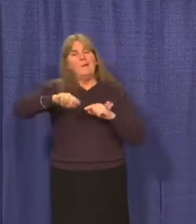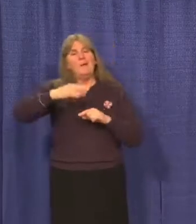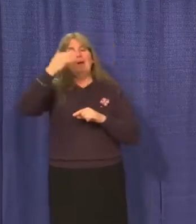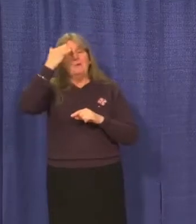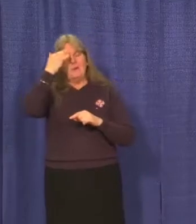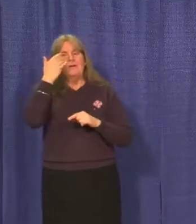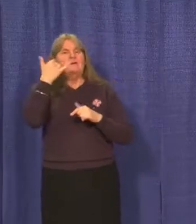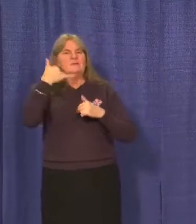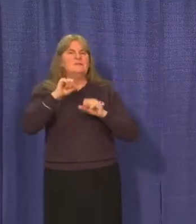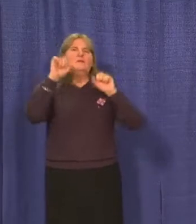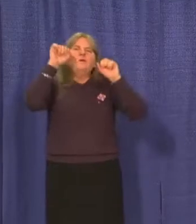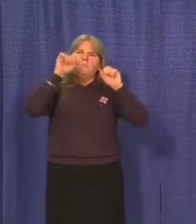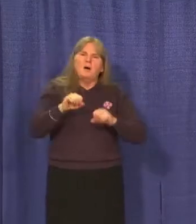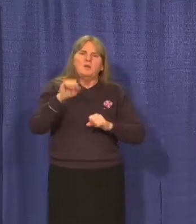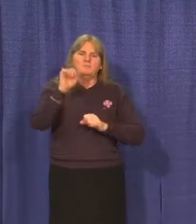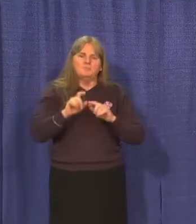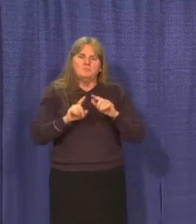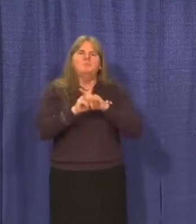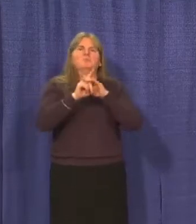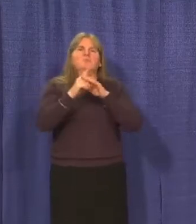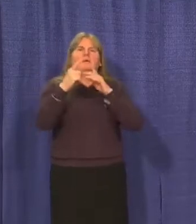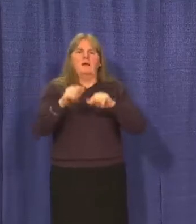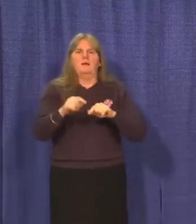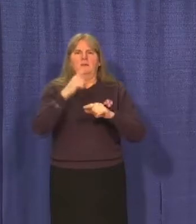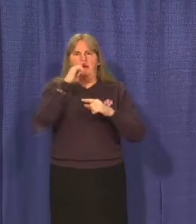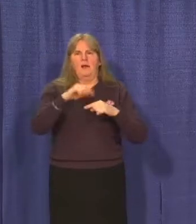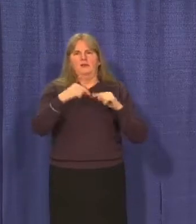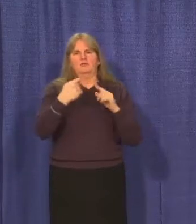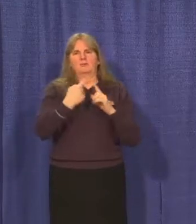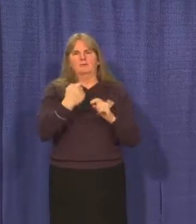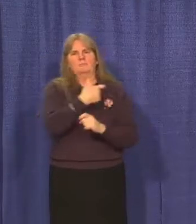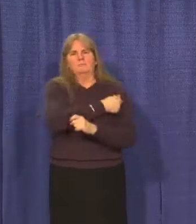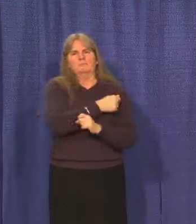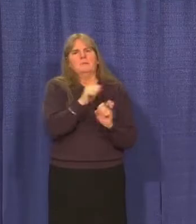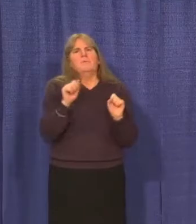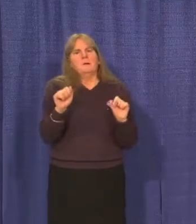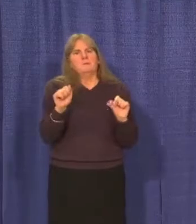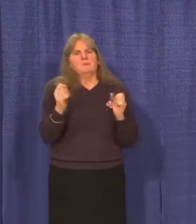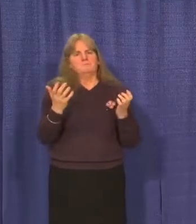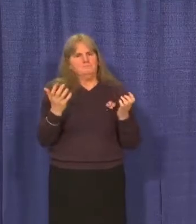risk of a serious allergic reaction. That is why we have epinephrine,